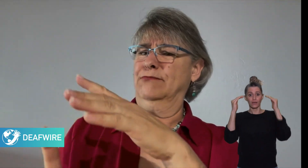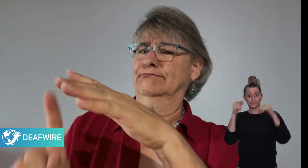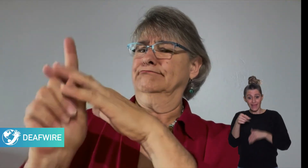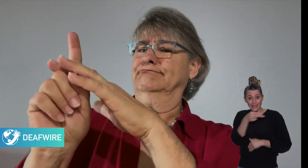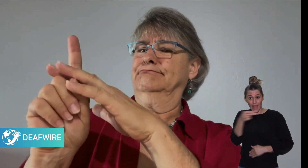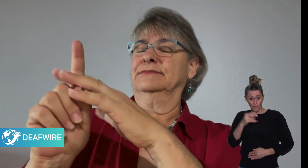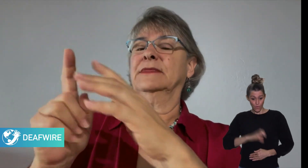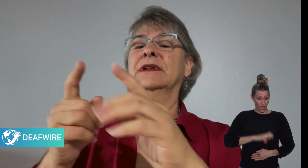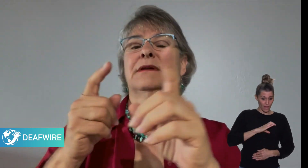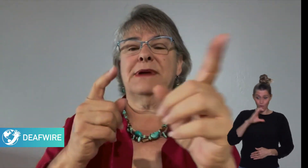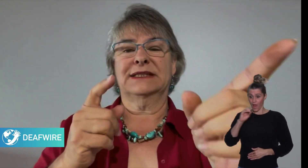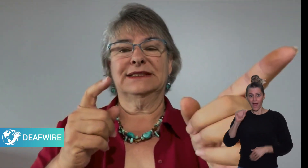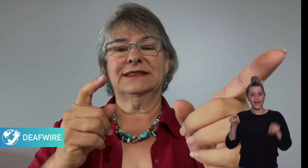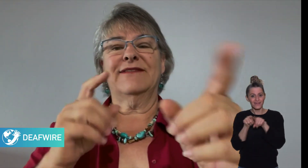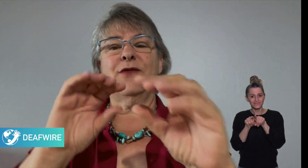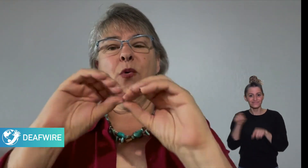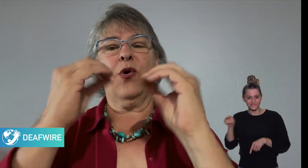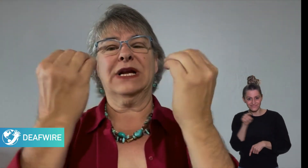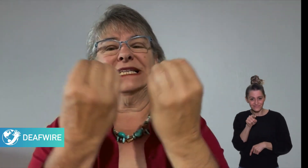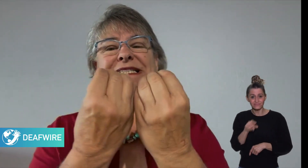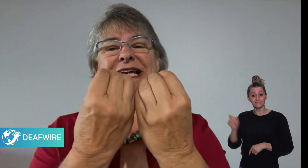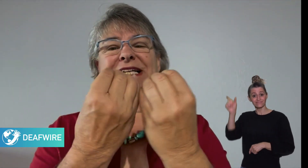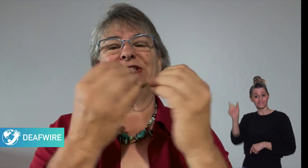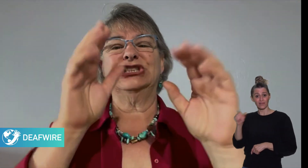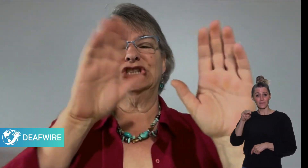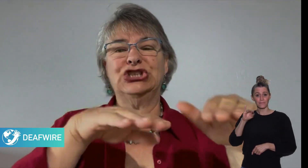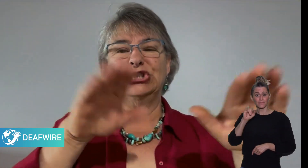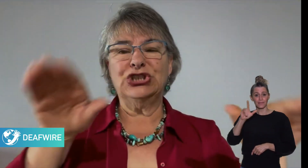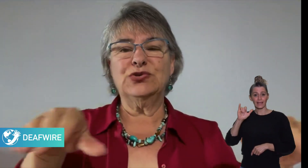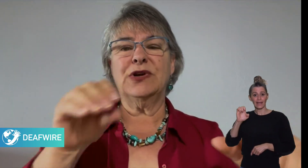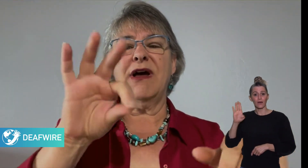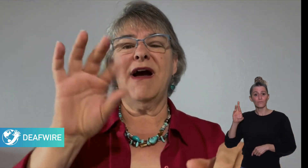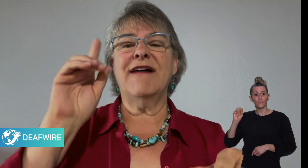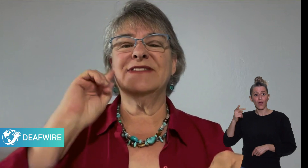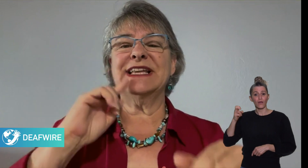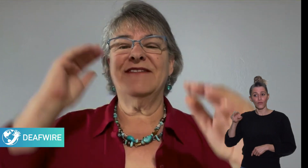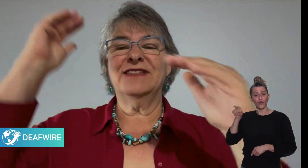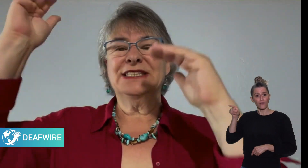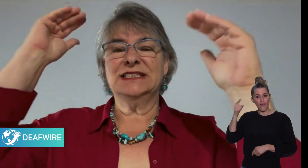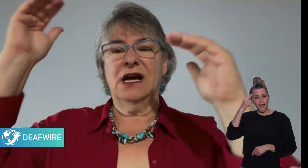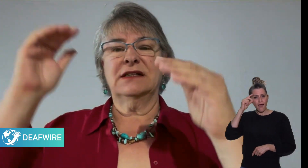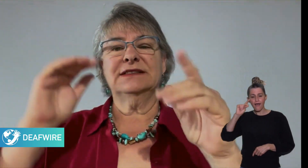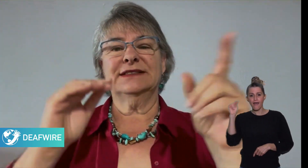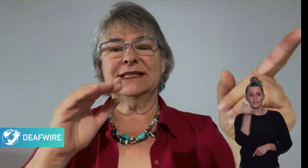which is where the term “Children of Deaf Adults” comes from.